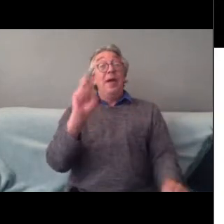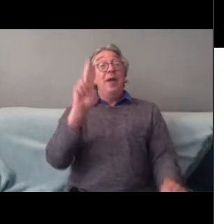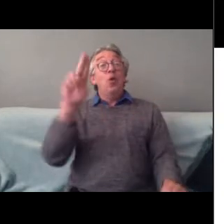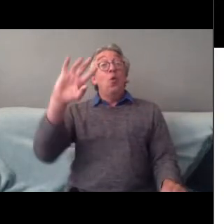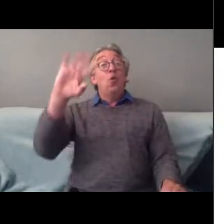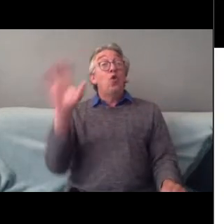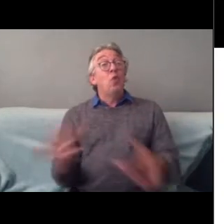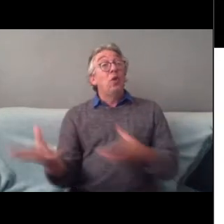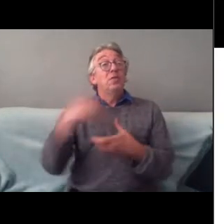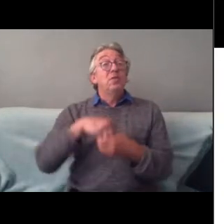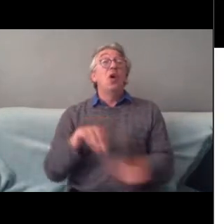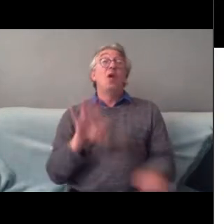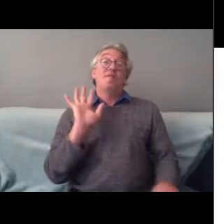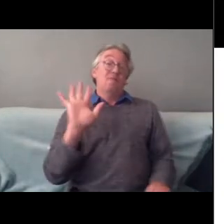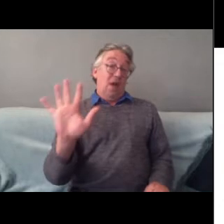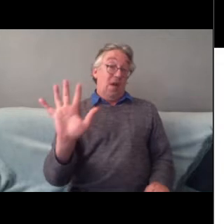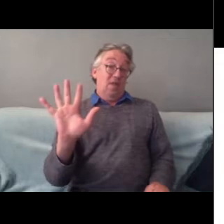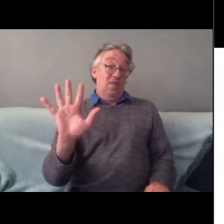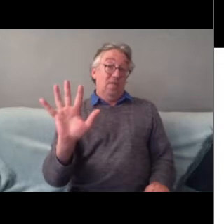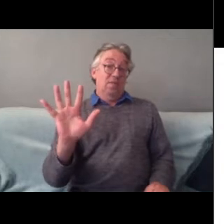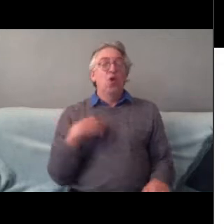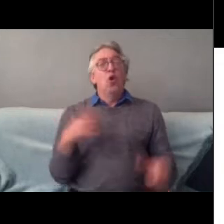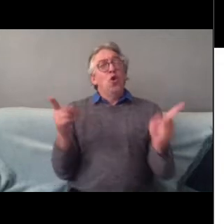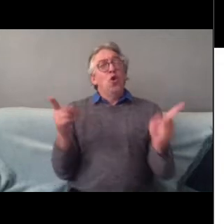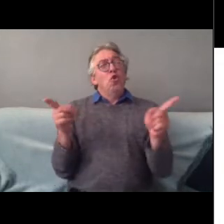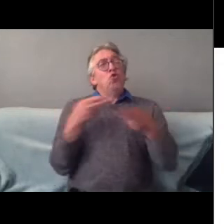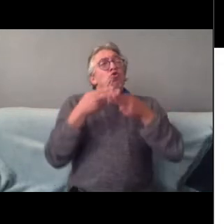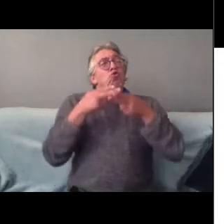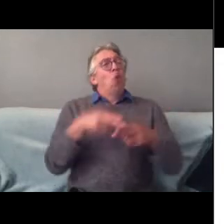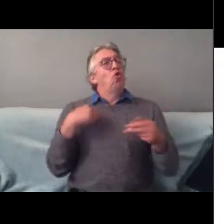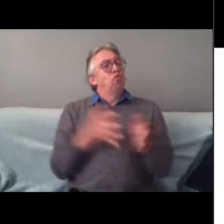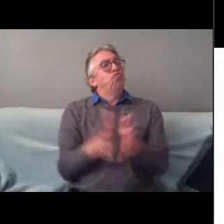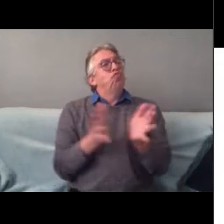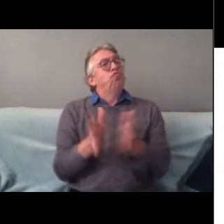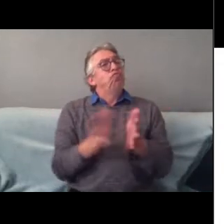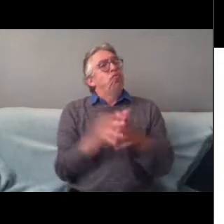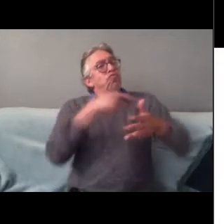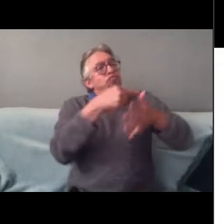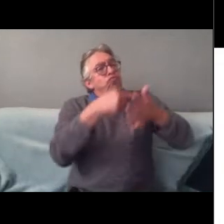I'll shortly present each of our consortium members.